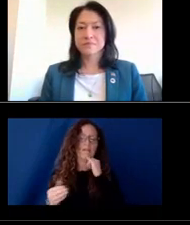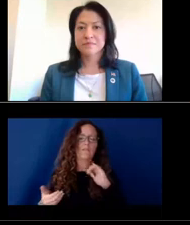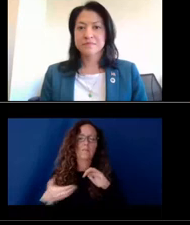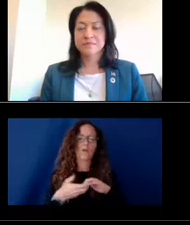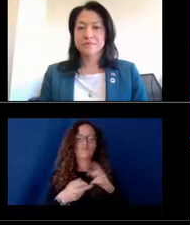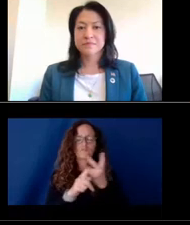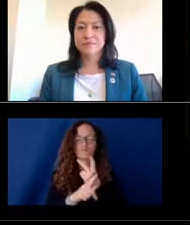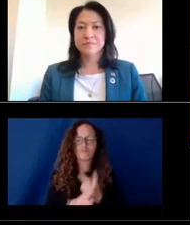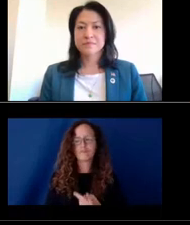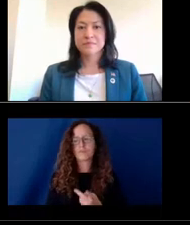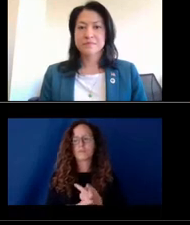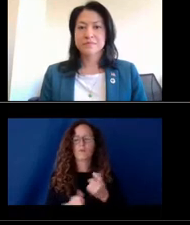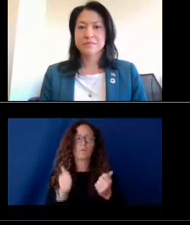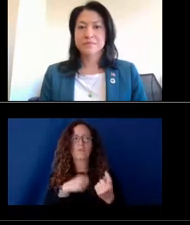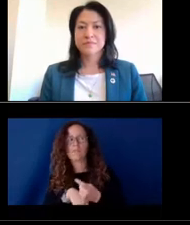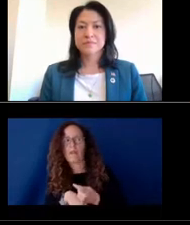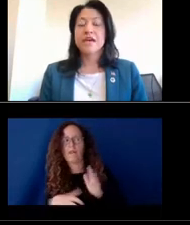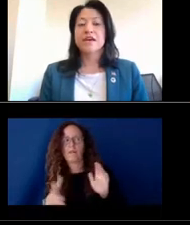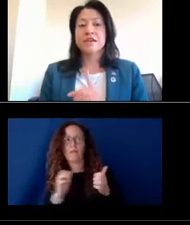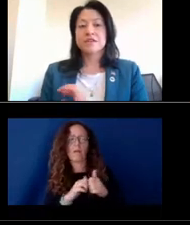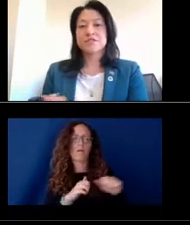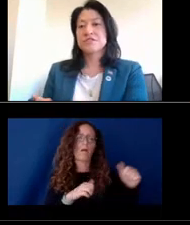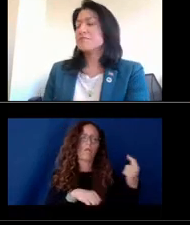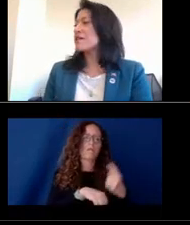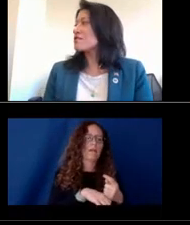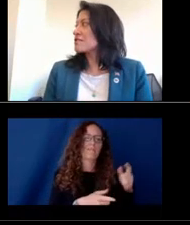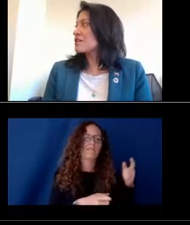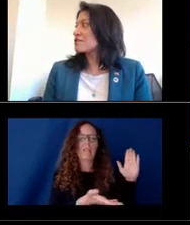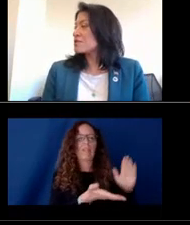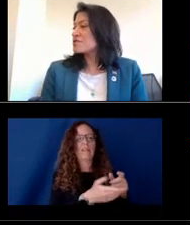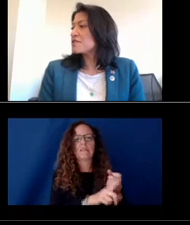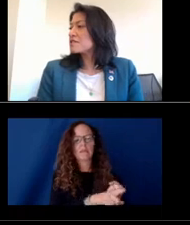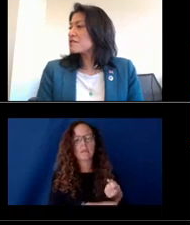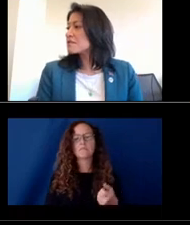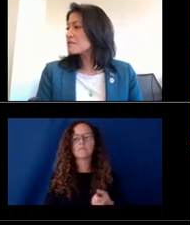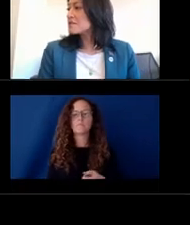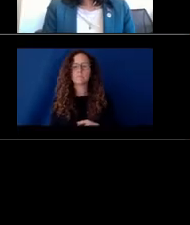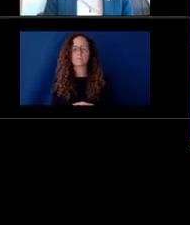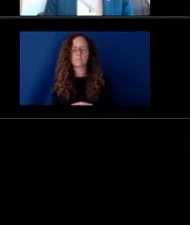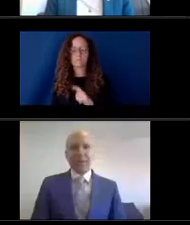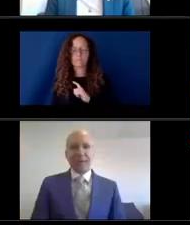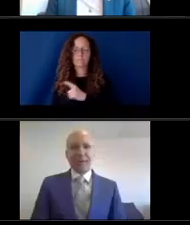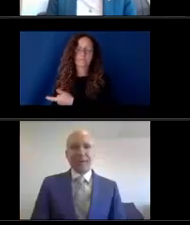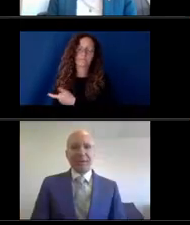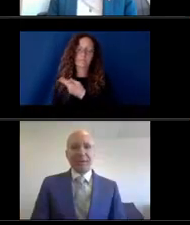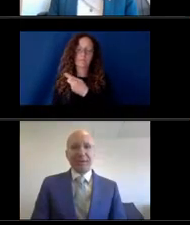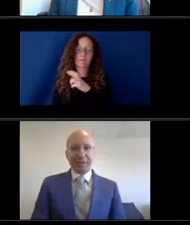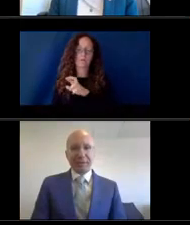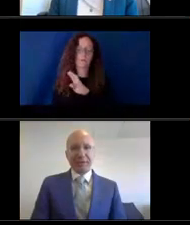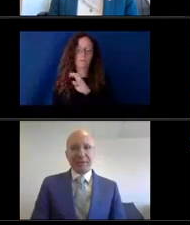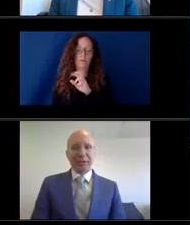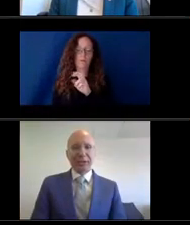those days from other less impactful days. And I'll pass it over to Dr. Bernstein.